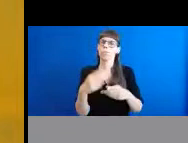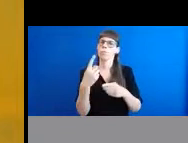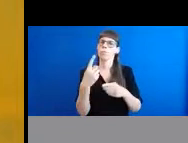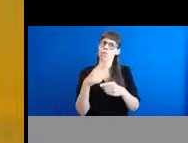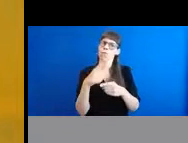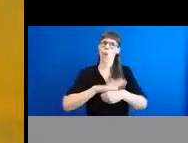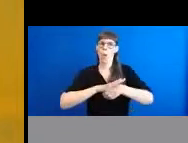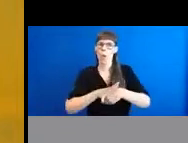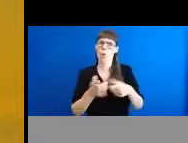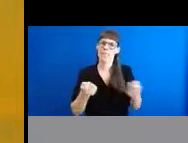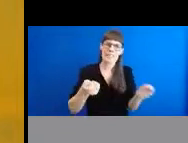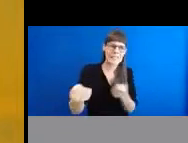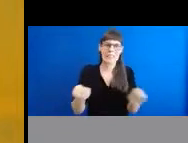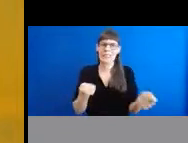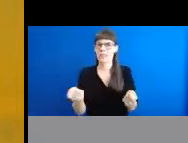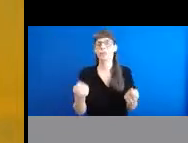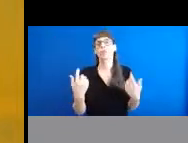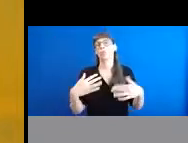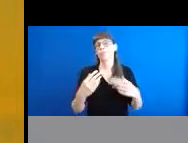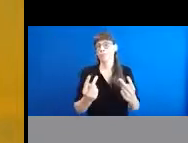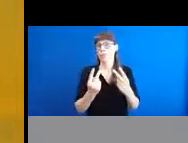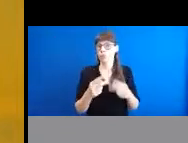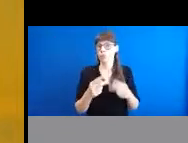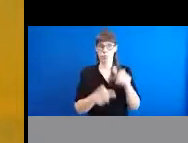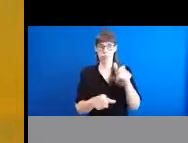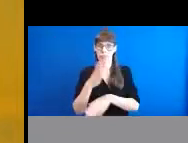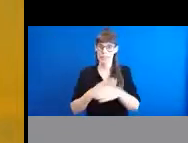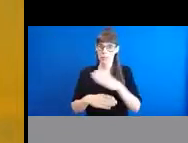on the on onset of the pandemic was a disability inclusive response